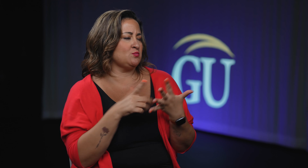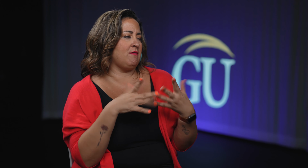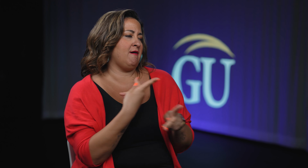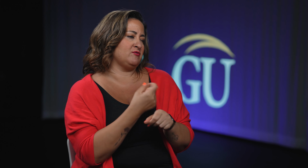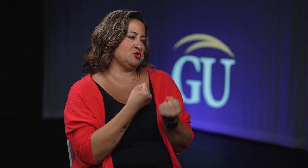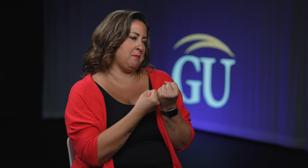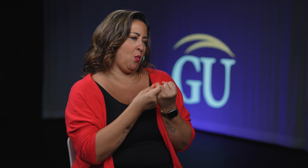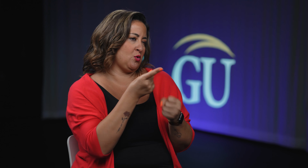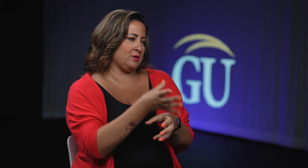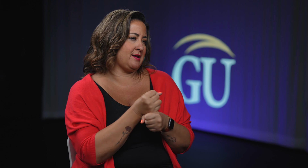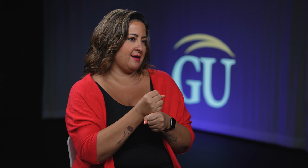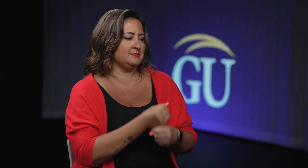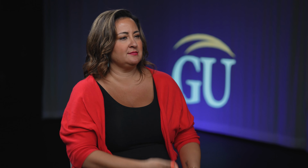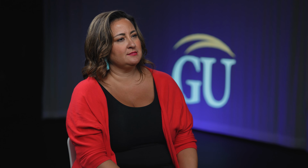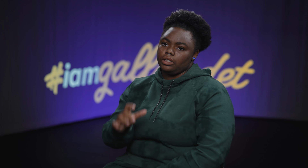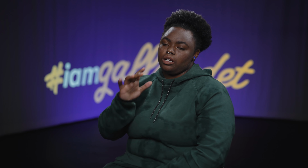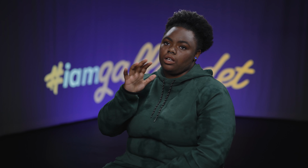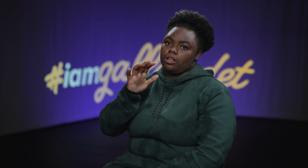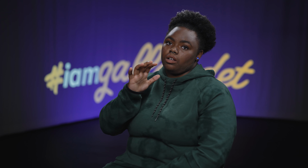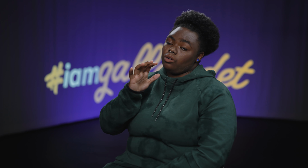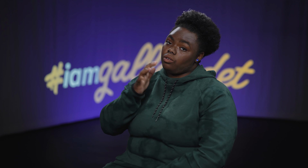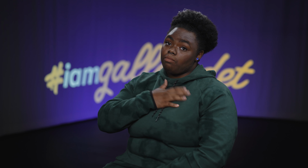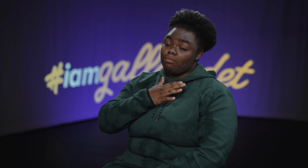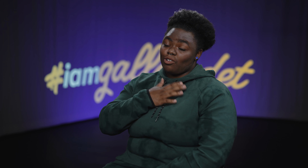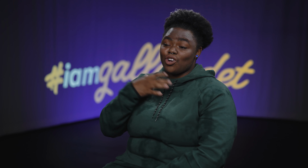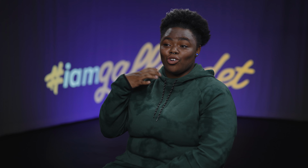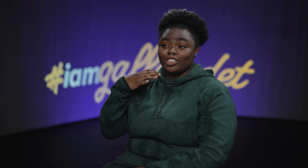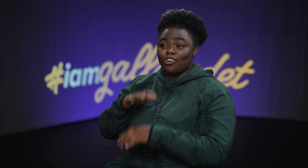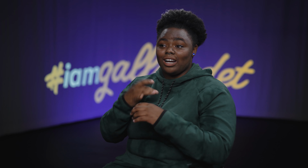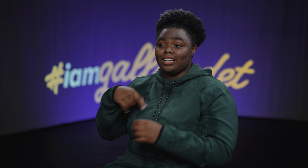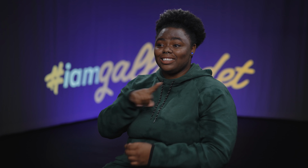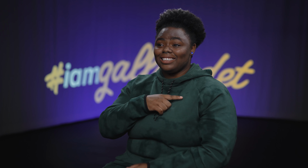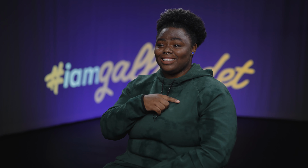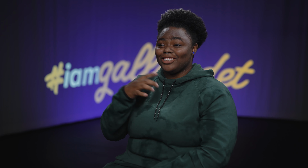What sort of support do you get? My coach is always on us.